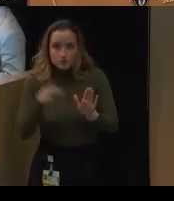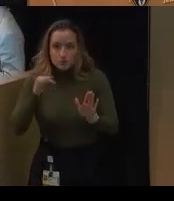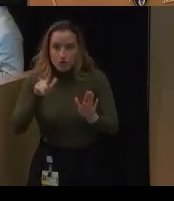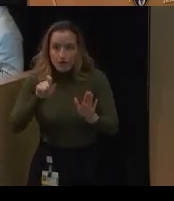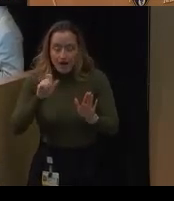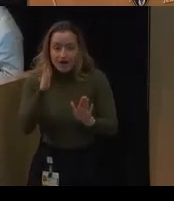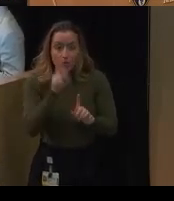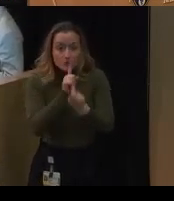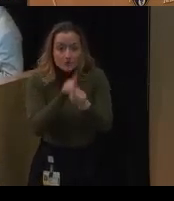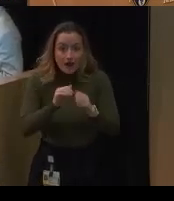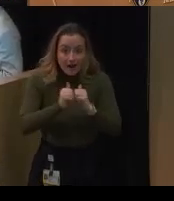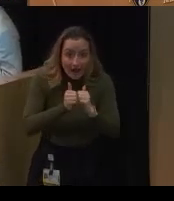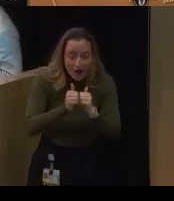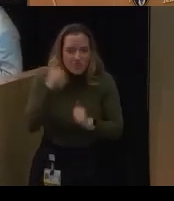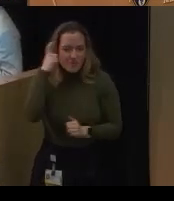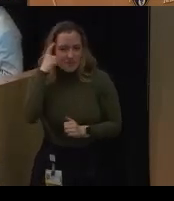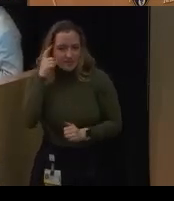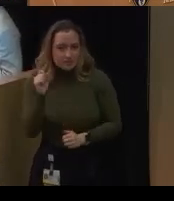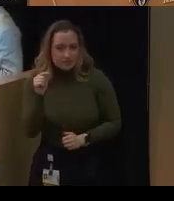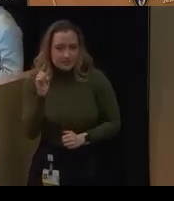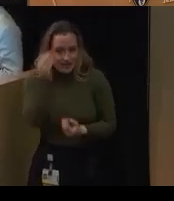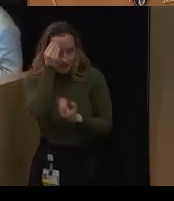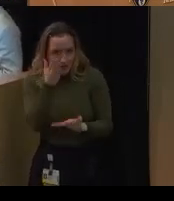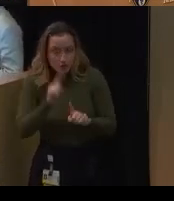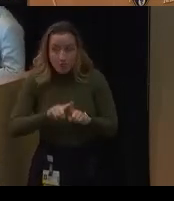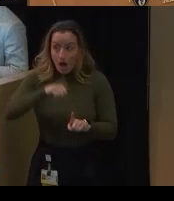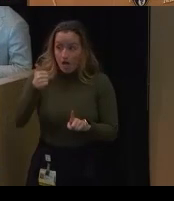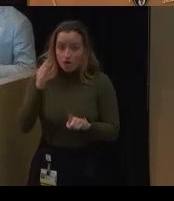most robustly to the mental state information but not other bits of social information